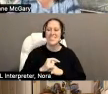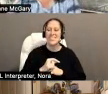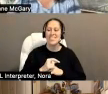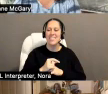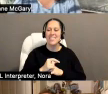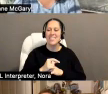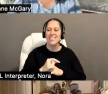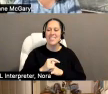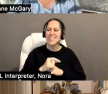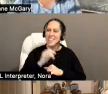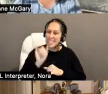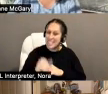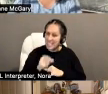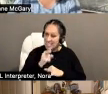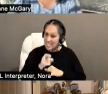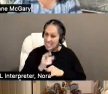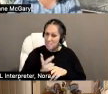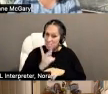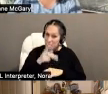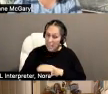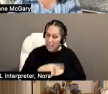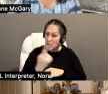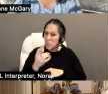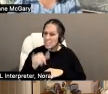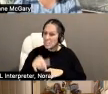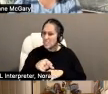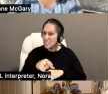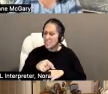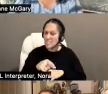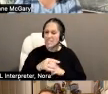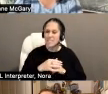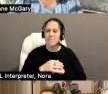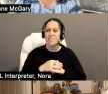Is this guy plant-based or something else? Sorry, one more time?